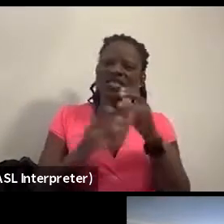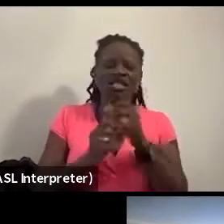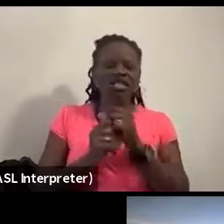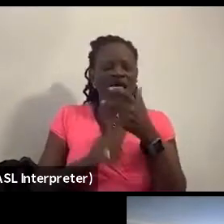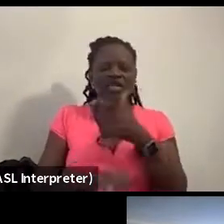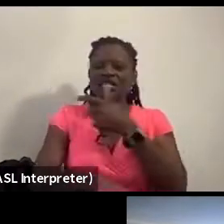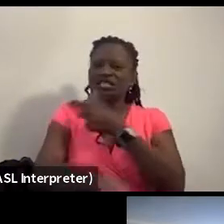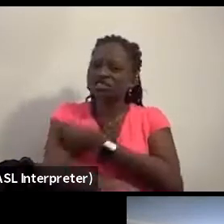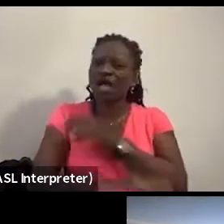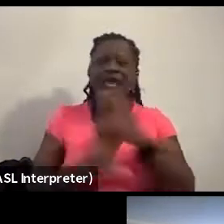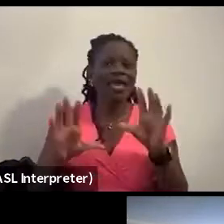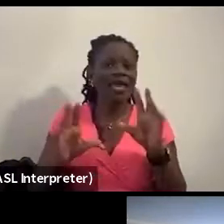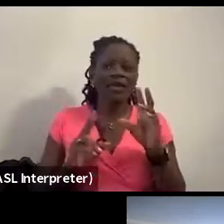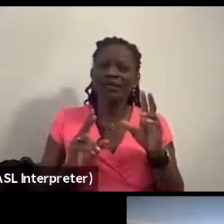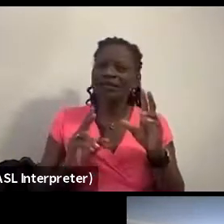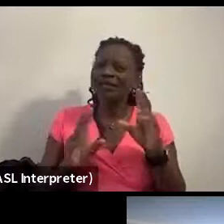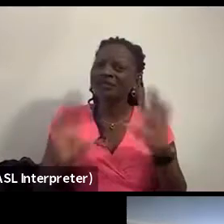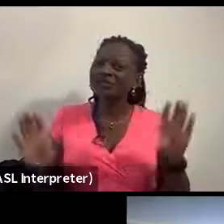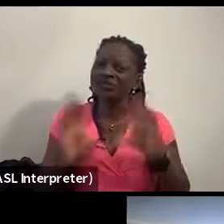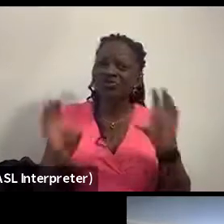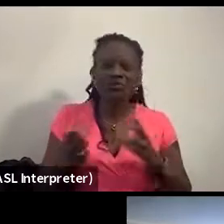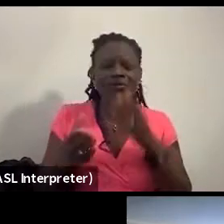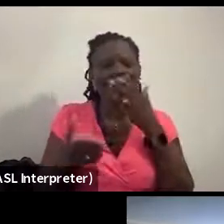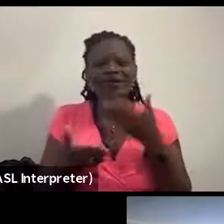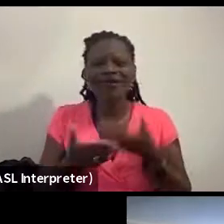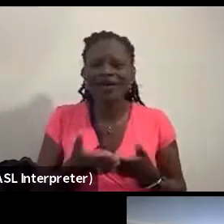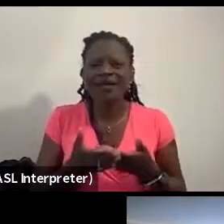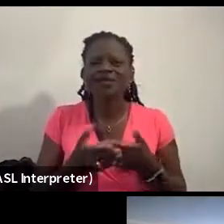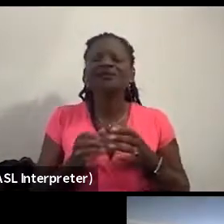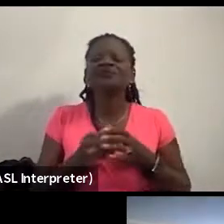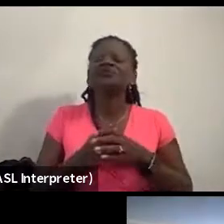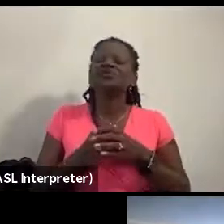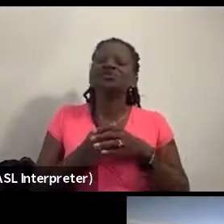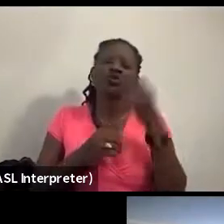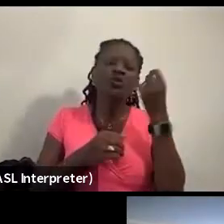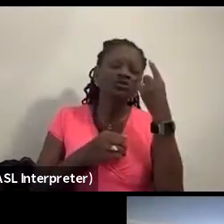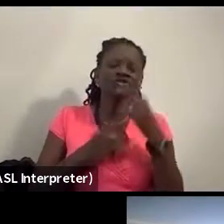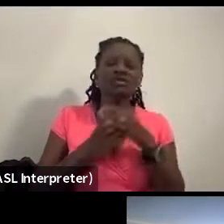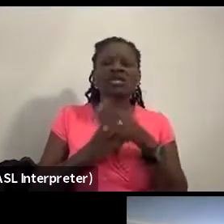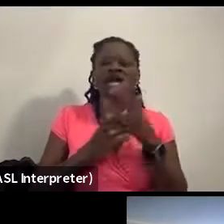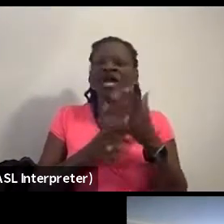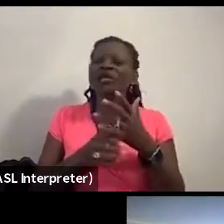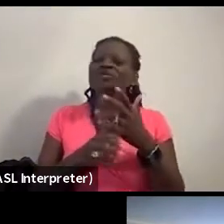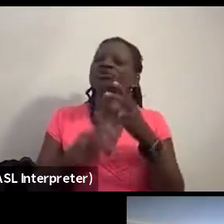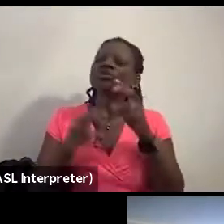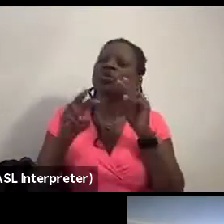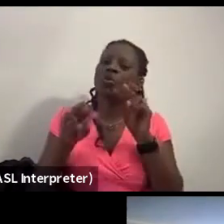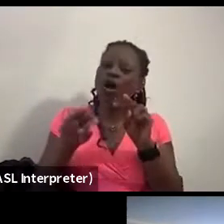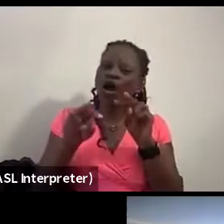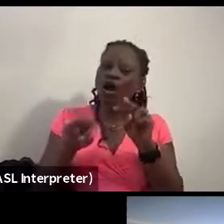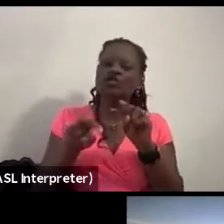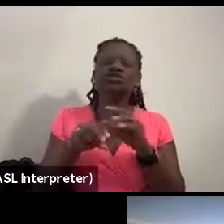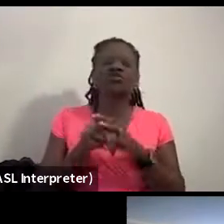So it's important to be cautious, to watch out for symptoms. But